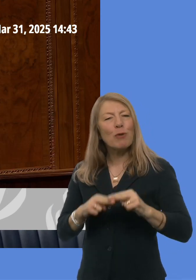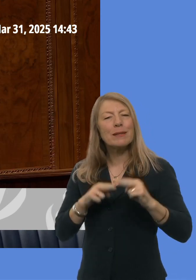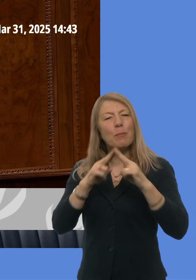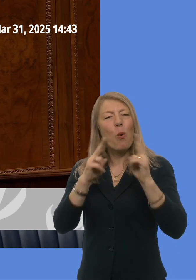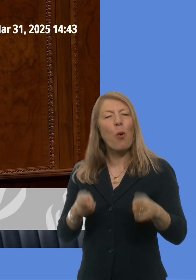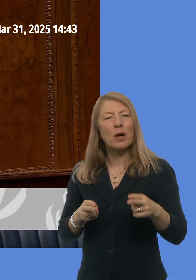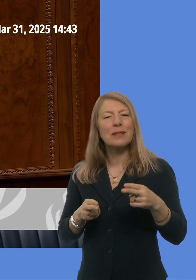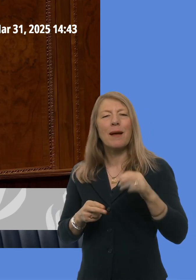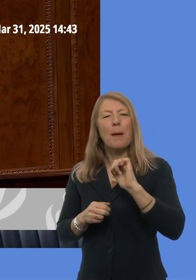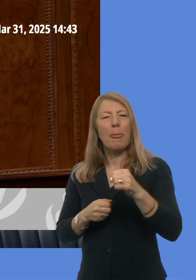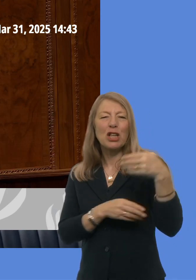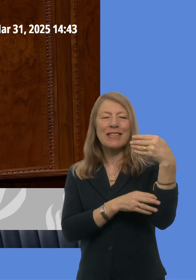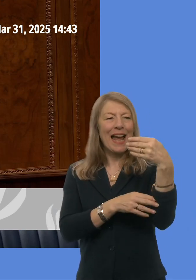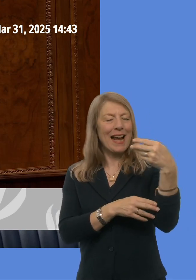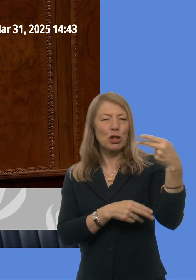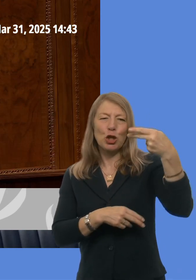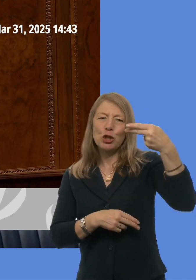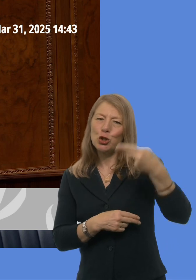out of step with that of elsewhere in the Islands when it comes to the Grand Central Station?